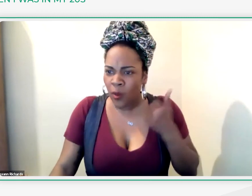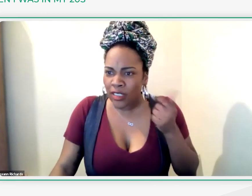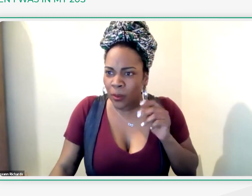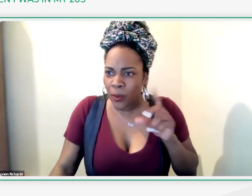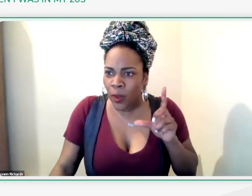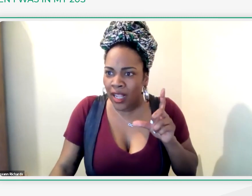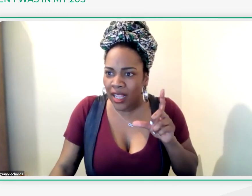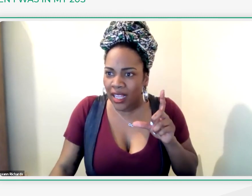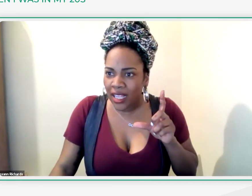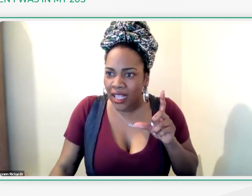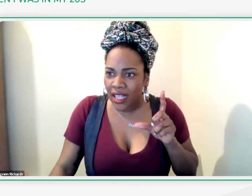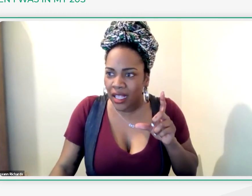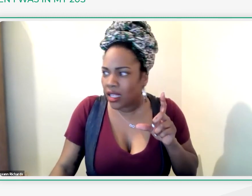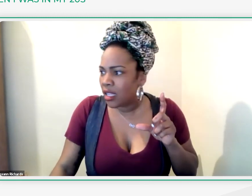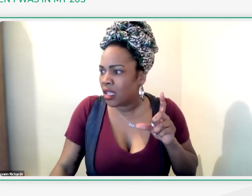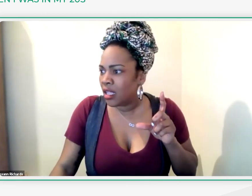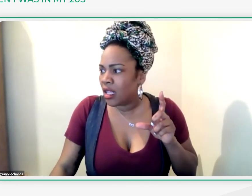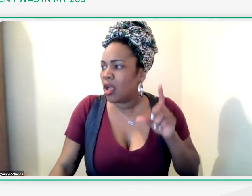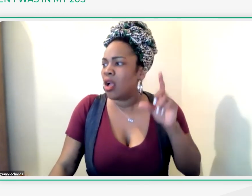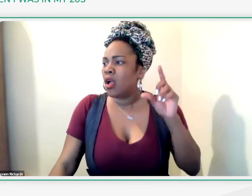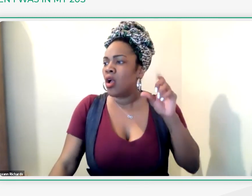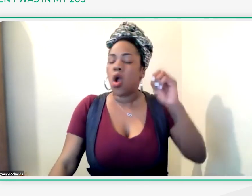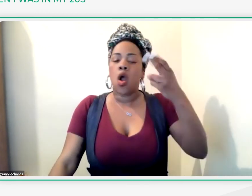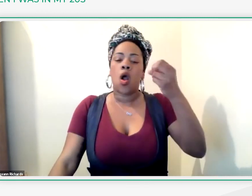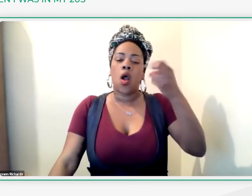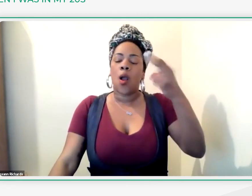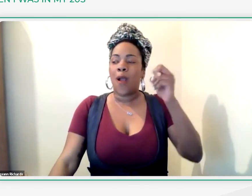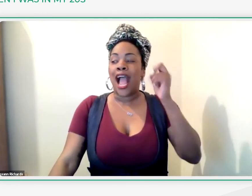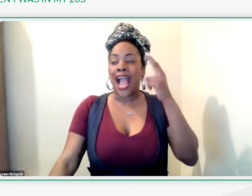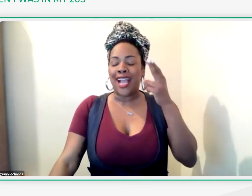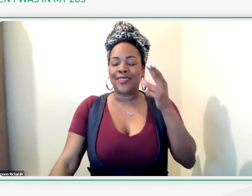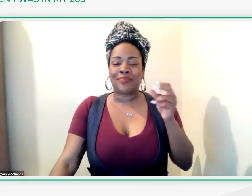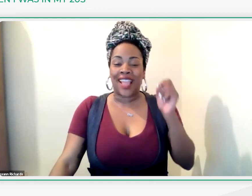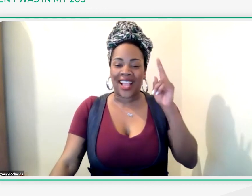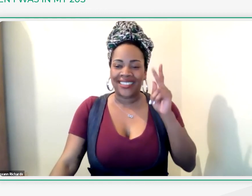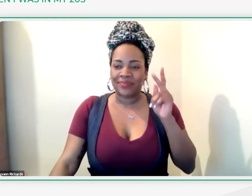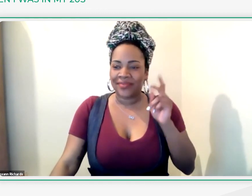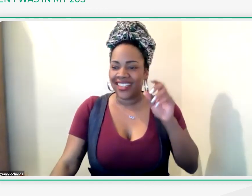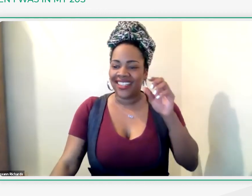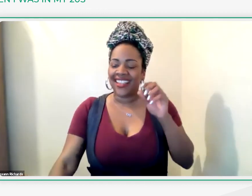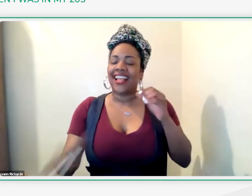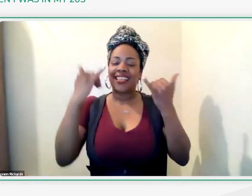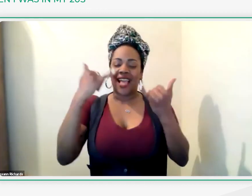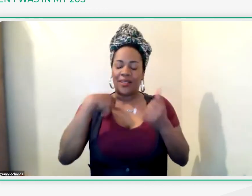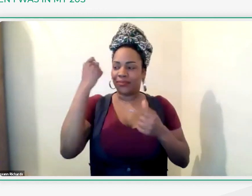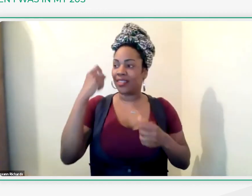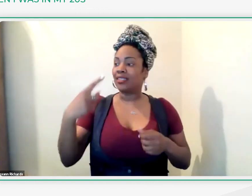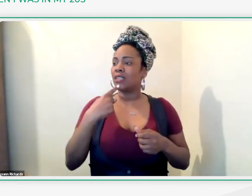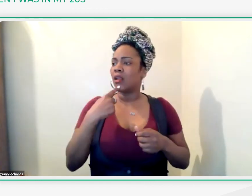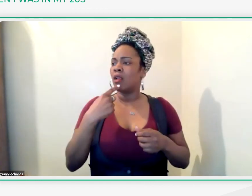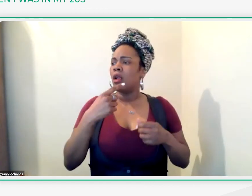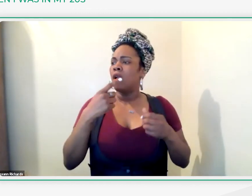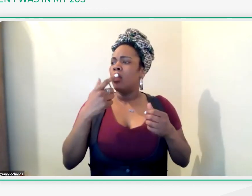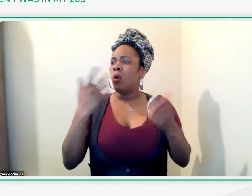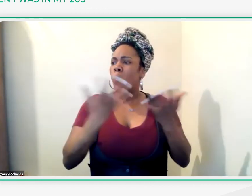Which poll are we talking – oh, okay, I think I get it.